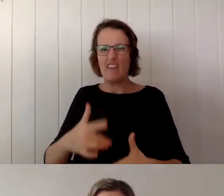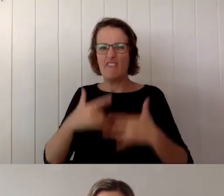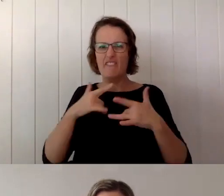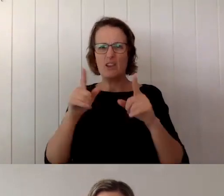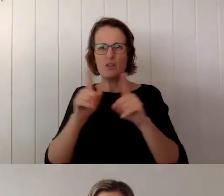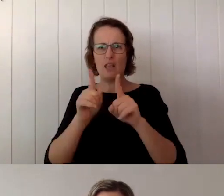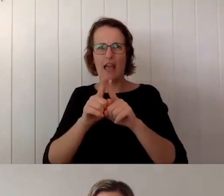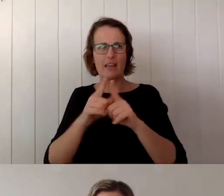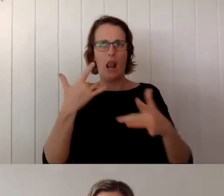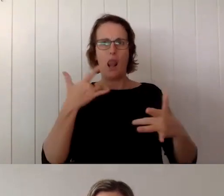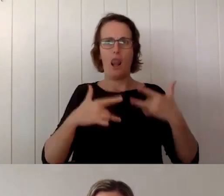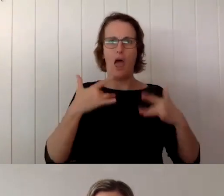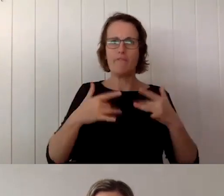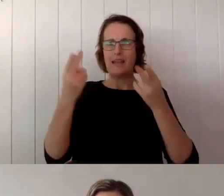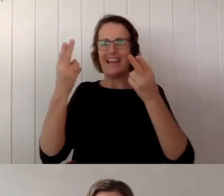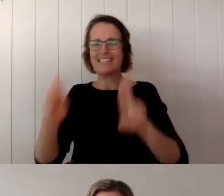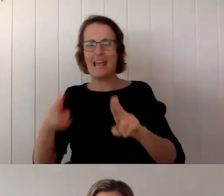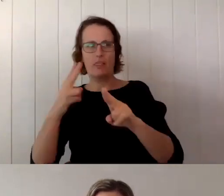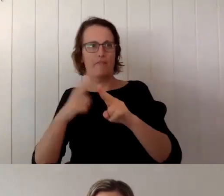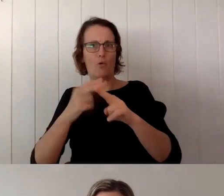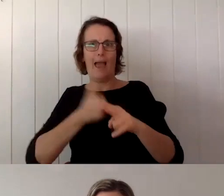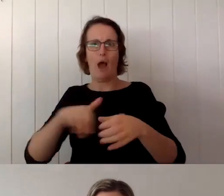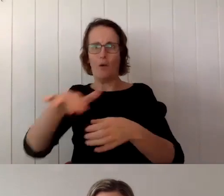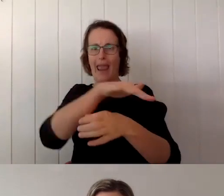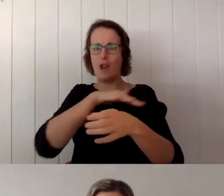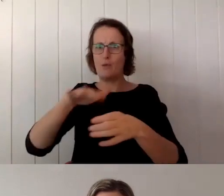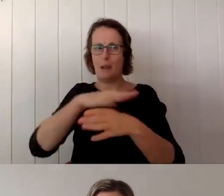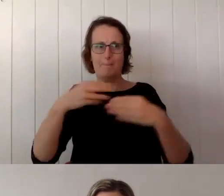in a bit of a life-and-death situation for our sector. A lot of